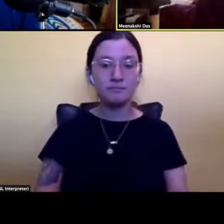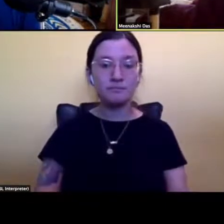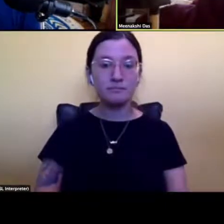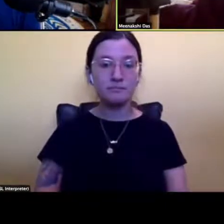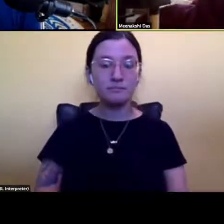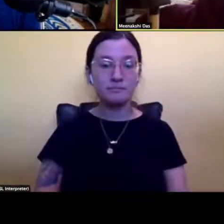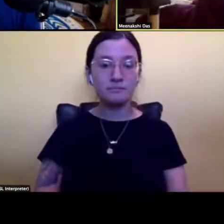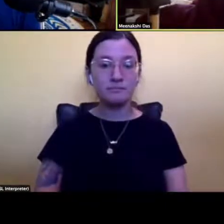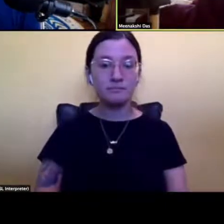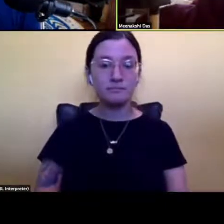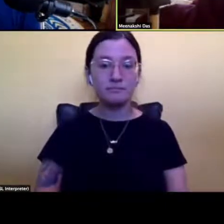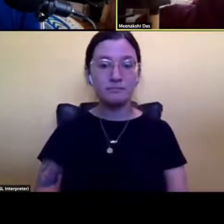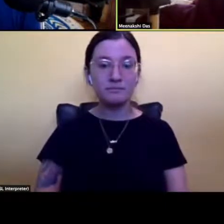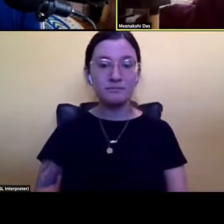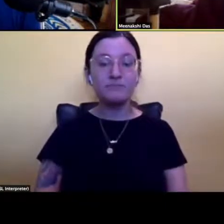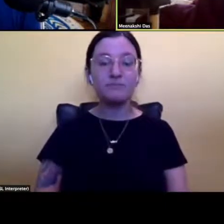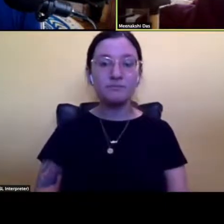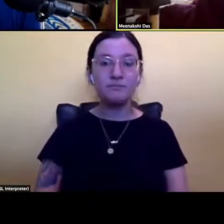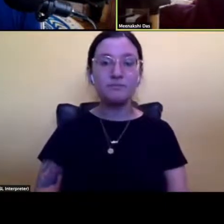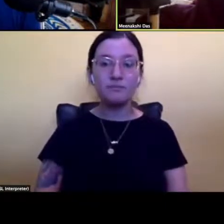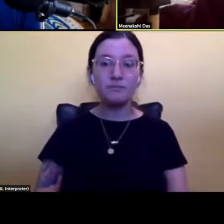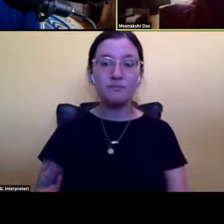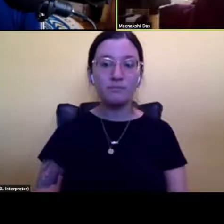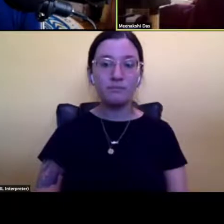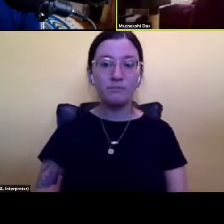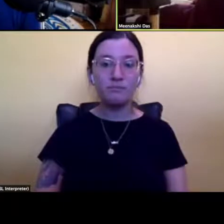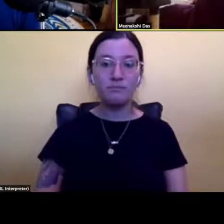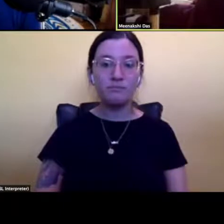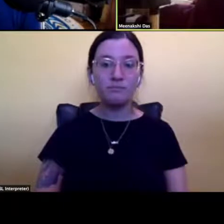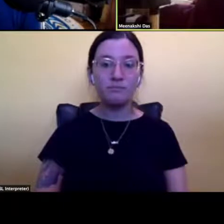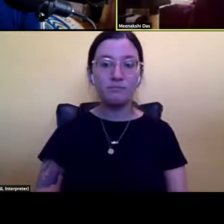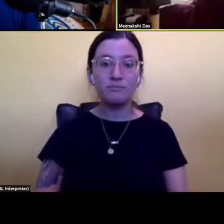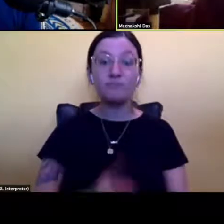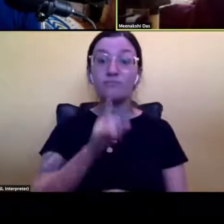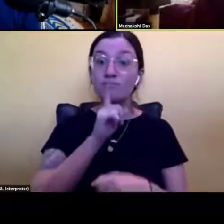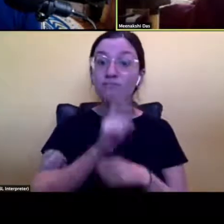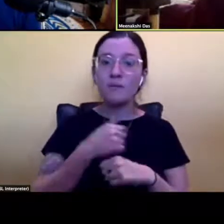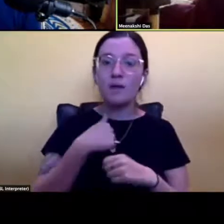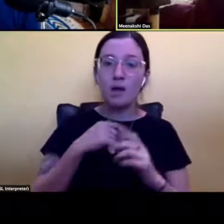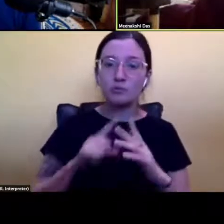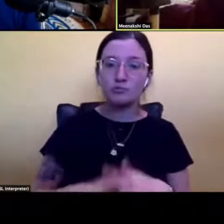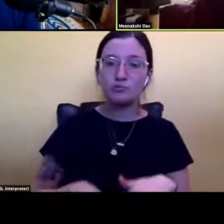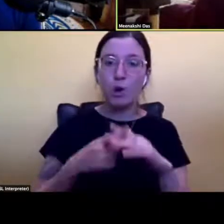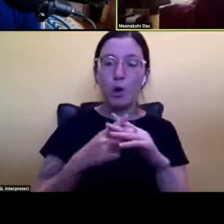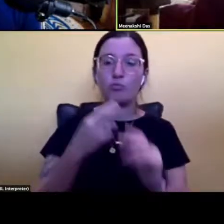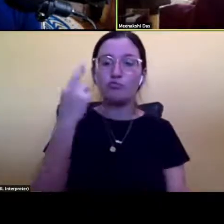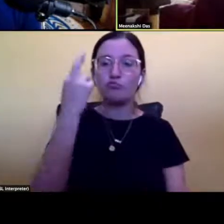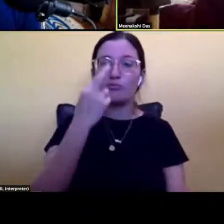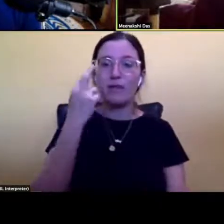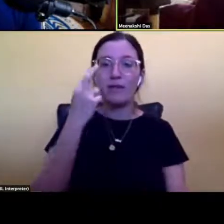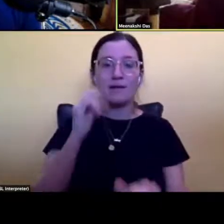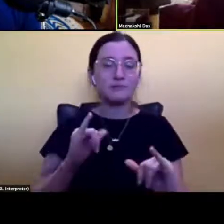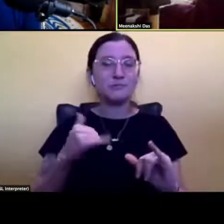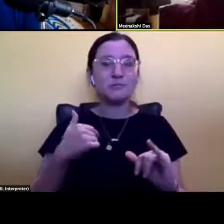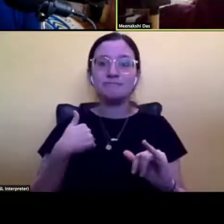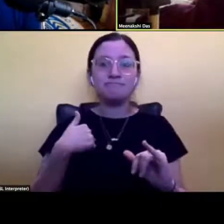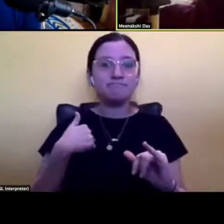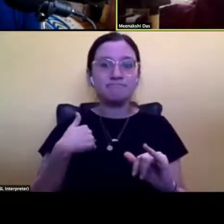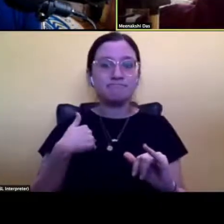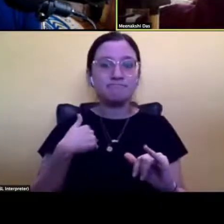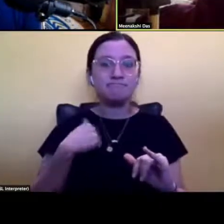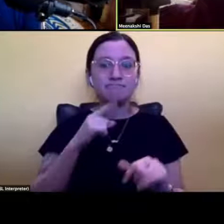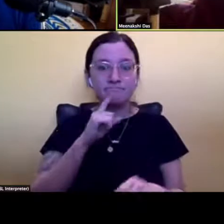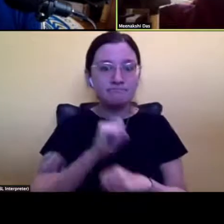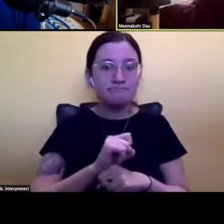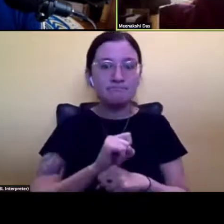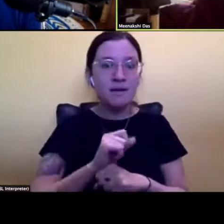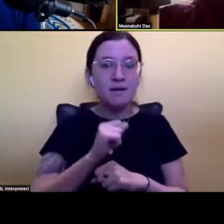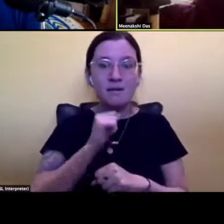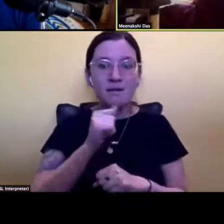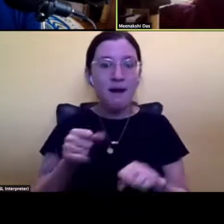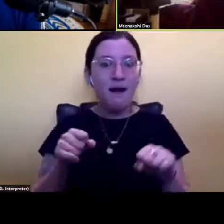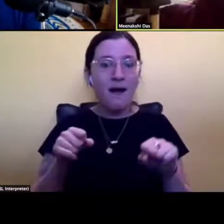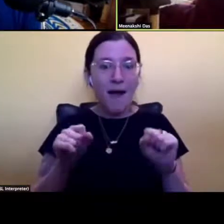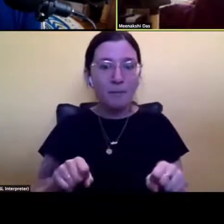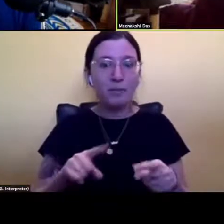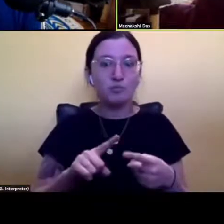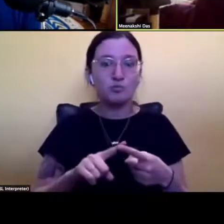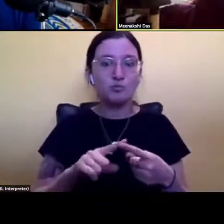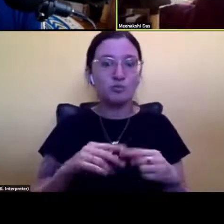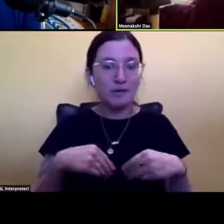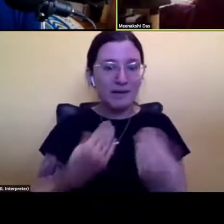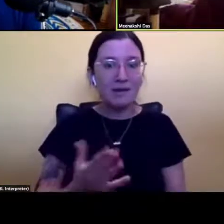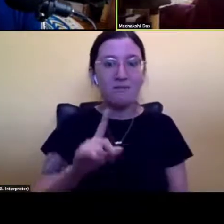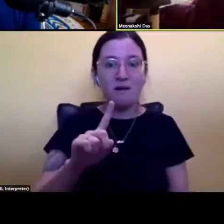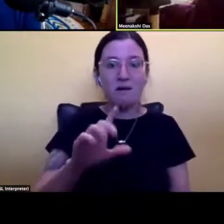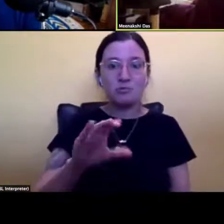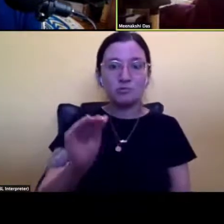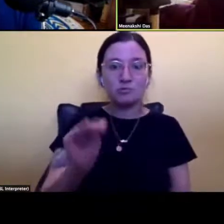I started to realize that I'm not able to give my 100% at my work. Also, for example